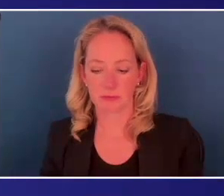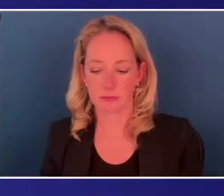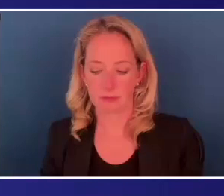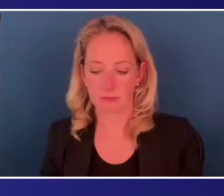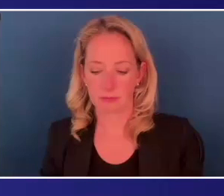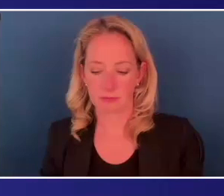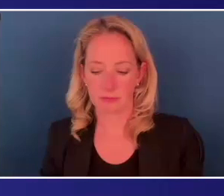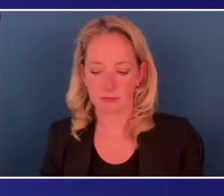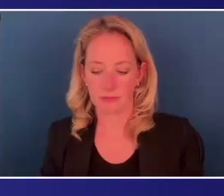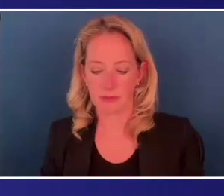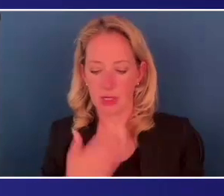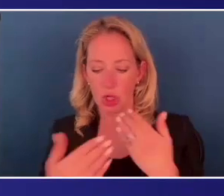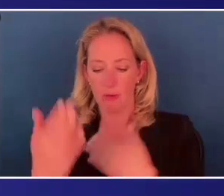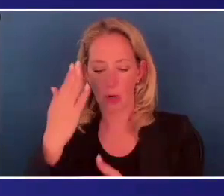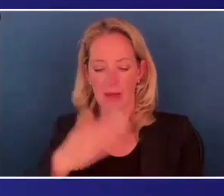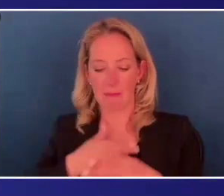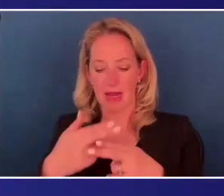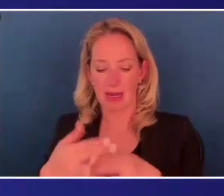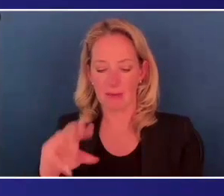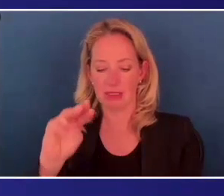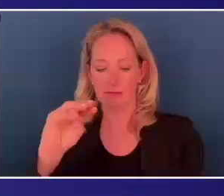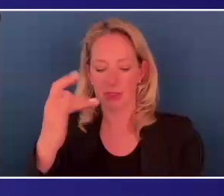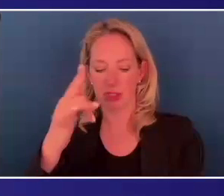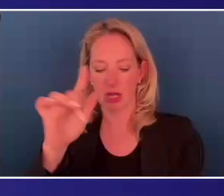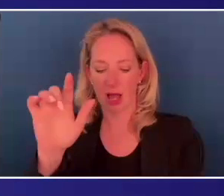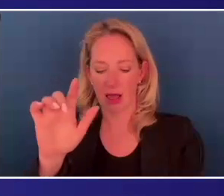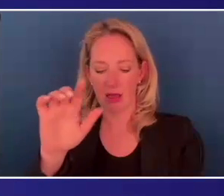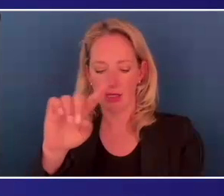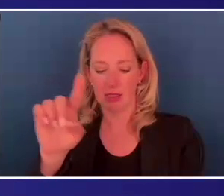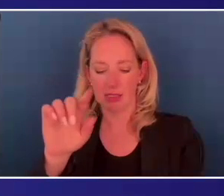Morning, my name is Michelle Zampini and I'm the senior 3ÿmin. Thank you.